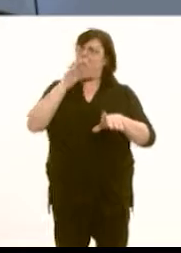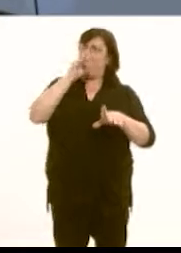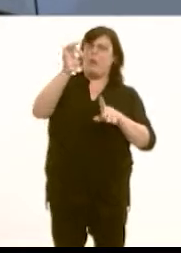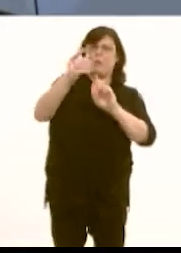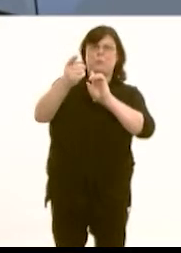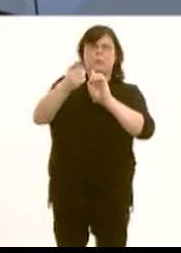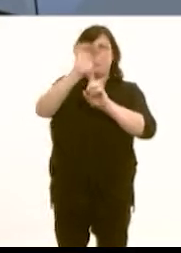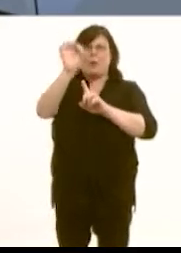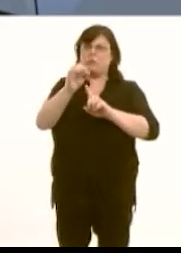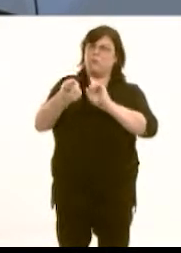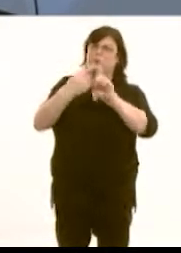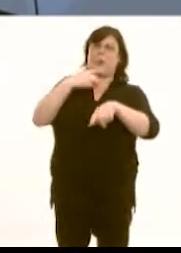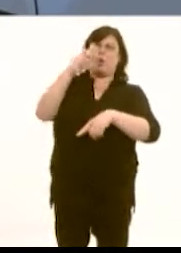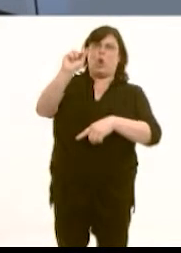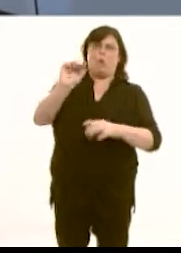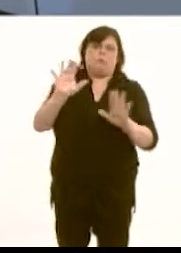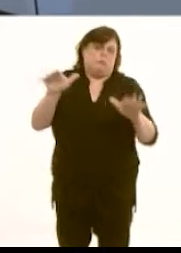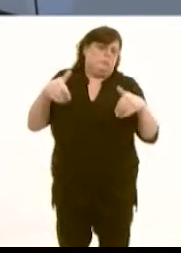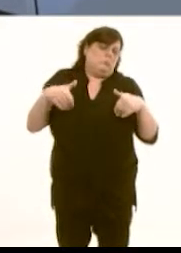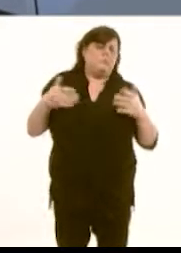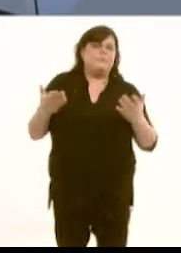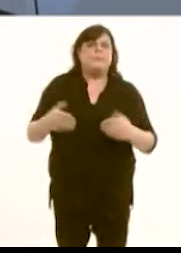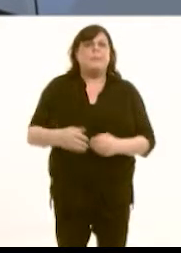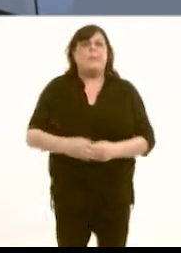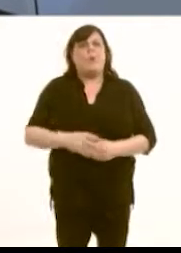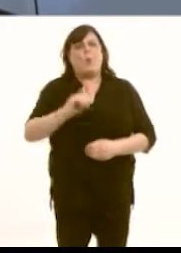Ultimately, First Minister, one of the key infrastructure projects youíve identified